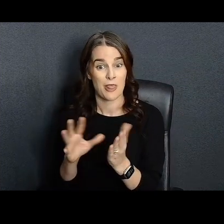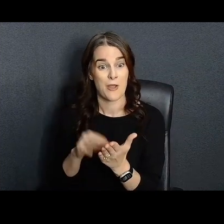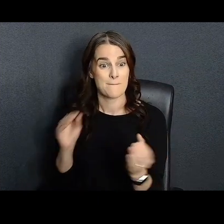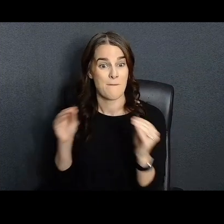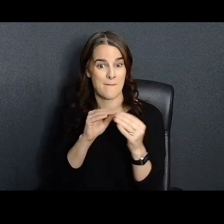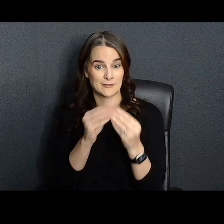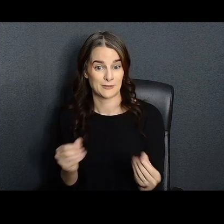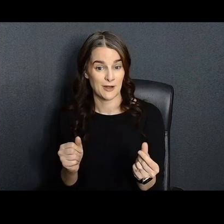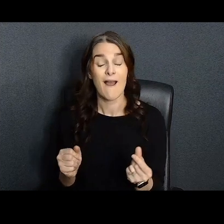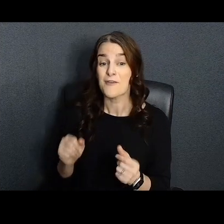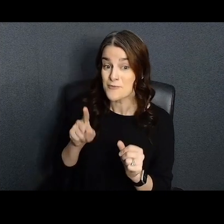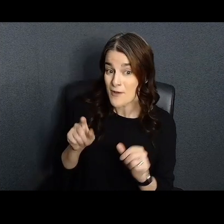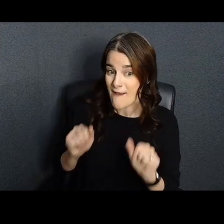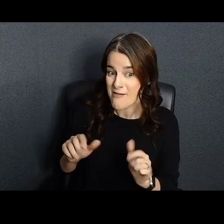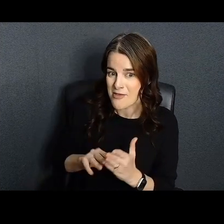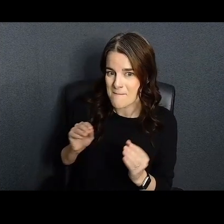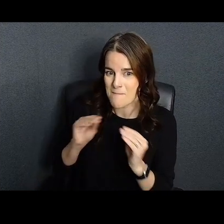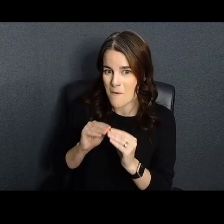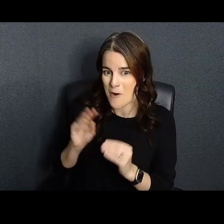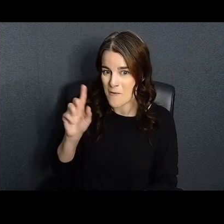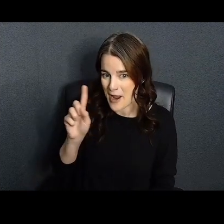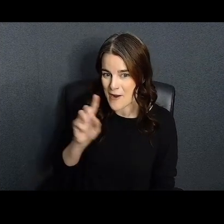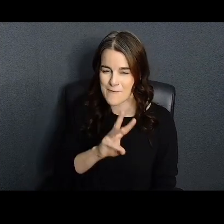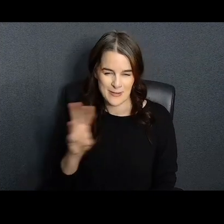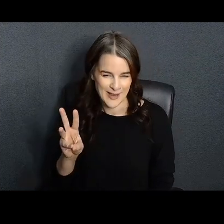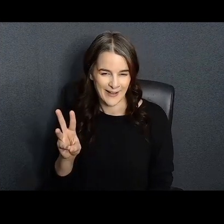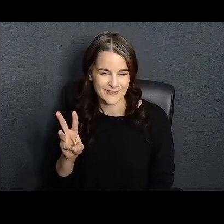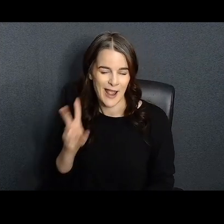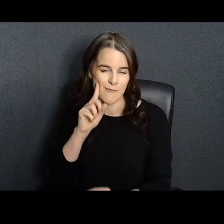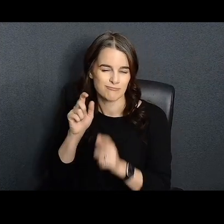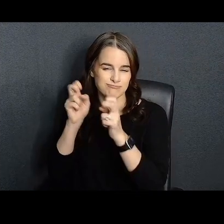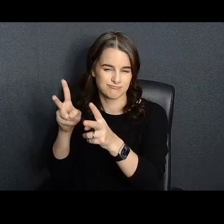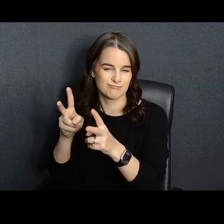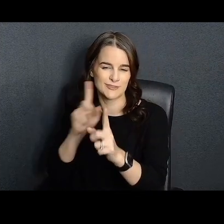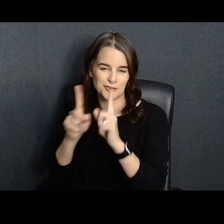projects on our website, and I will post that link in the chat as well.